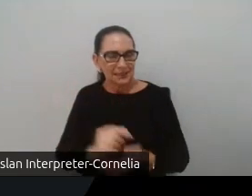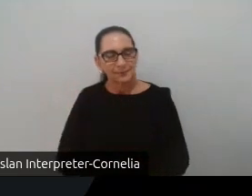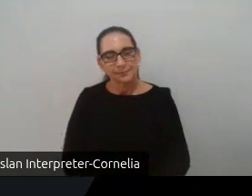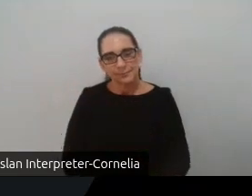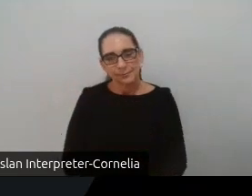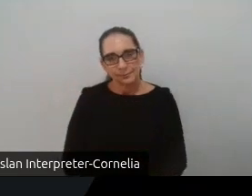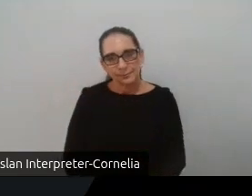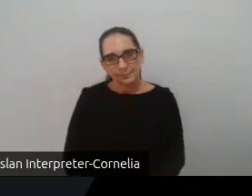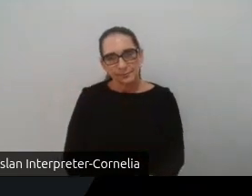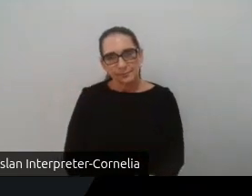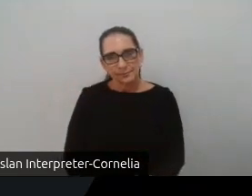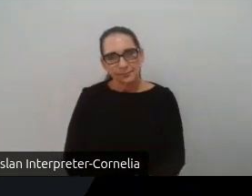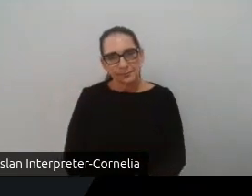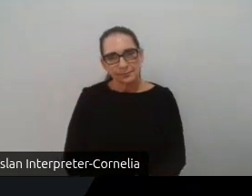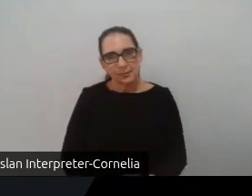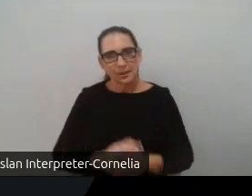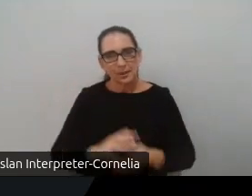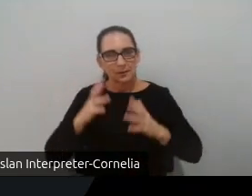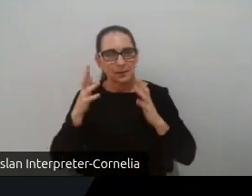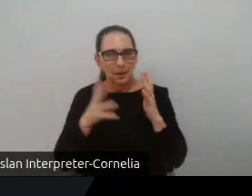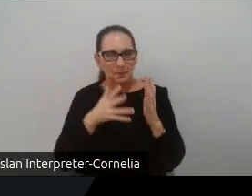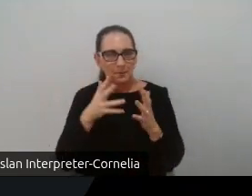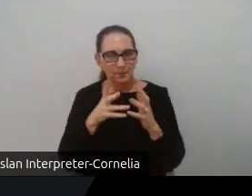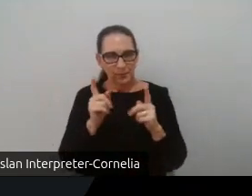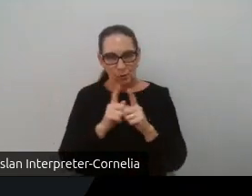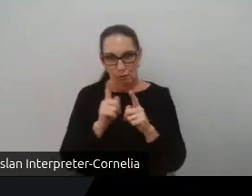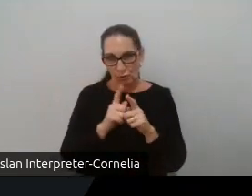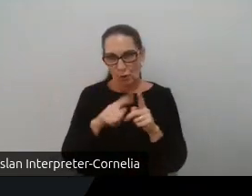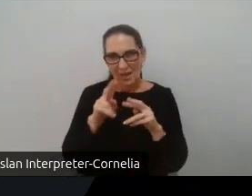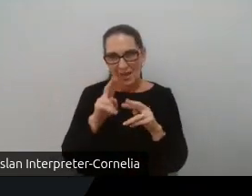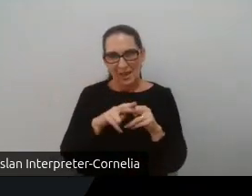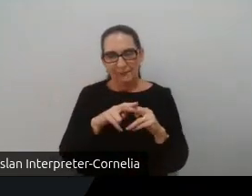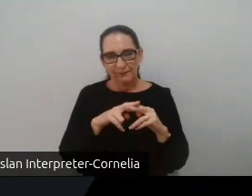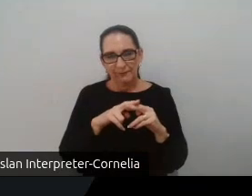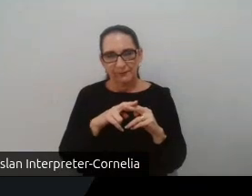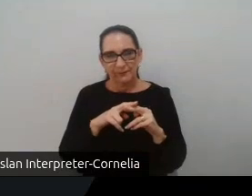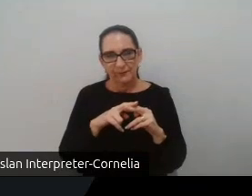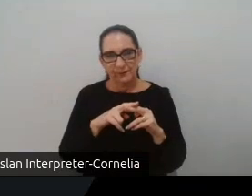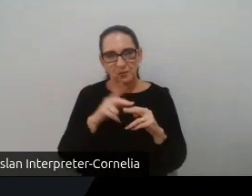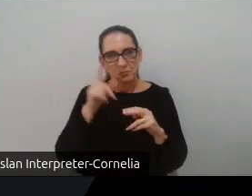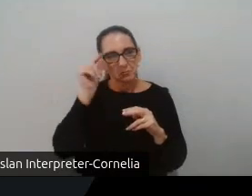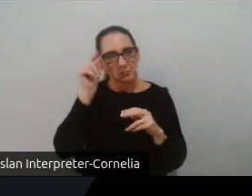validate the experience as well. So they might be um they might disclose domestic and family